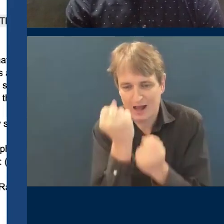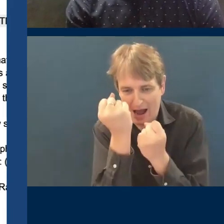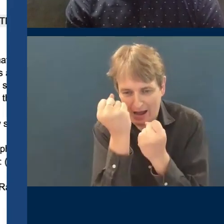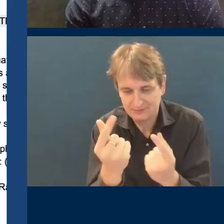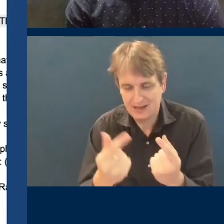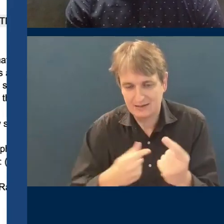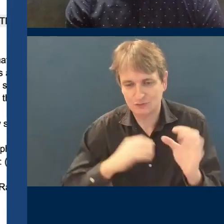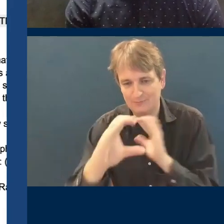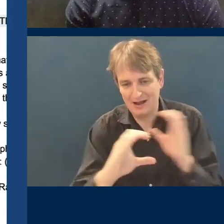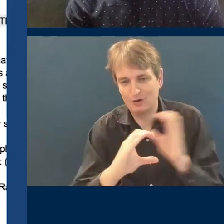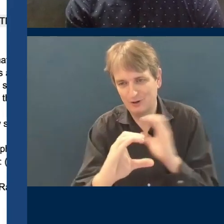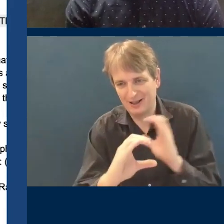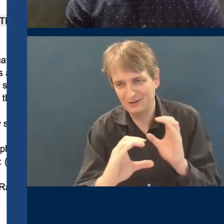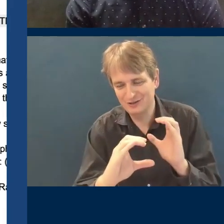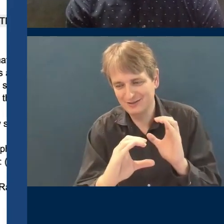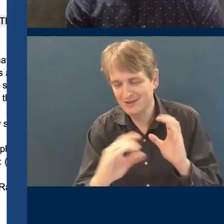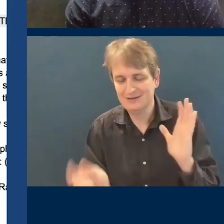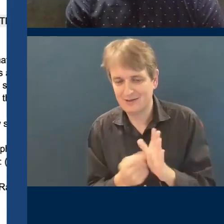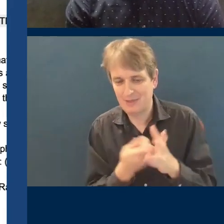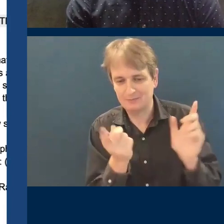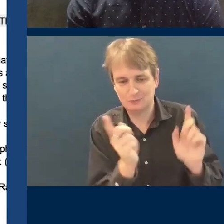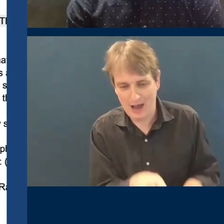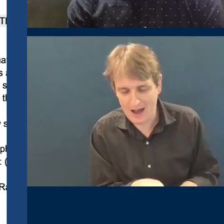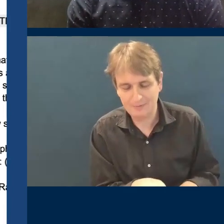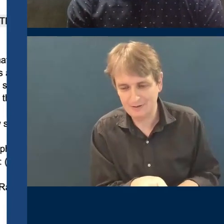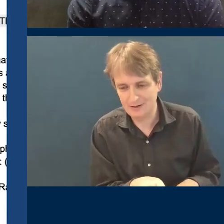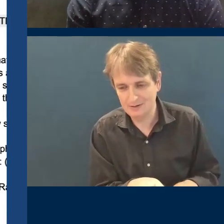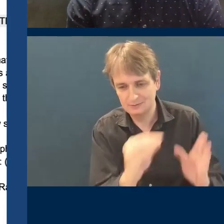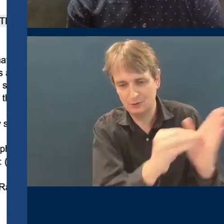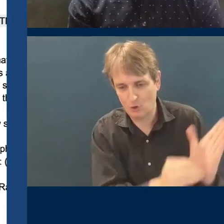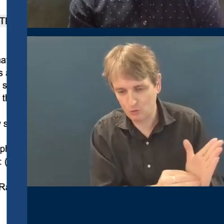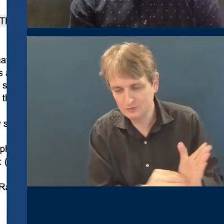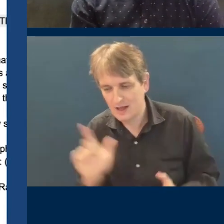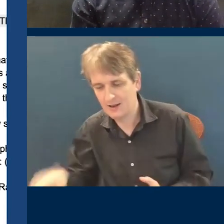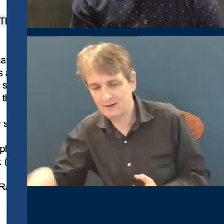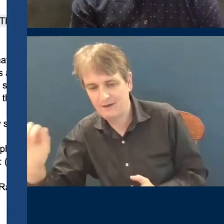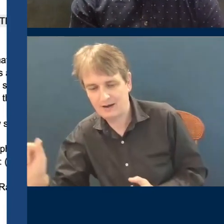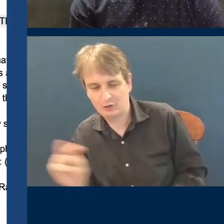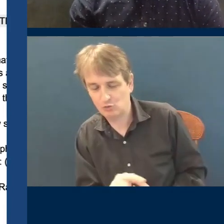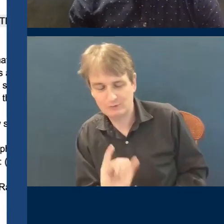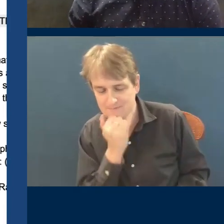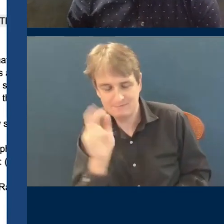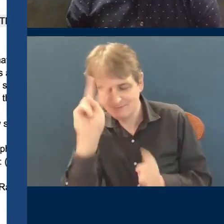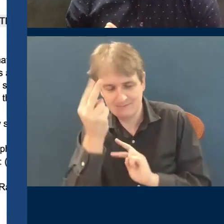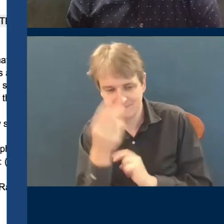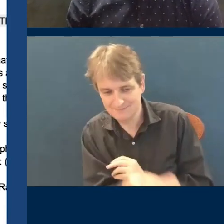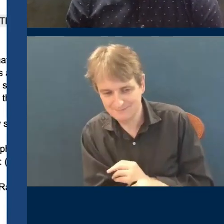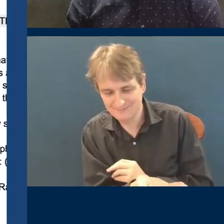doctors need to understand communication, and a lot of that doesn't happen like when they've got. Oh.